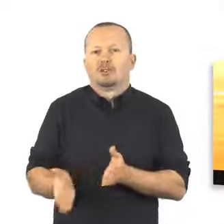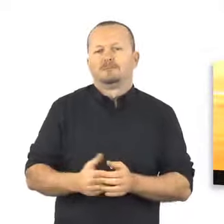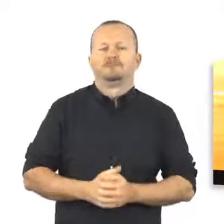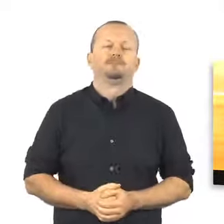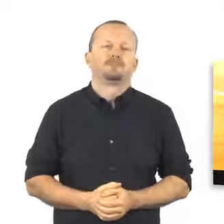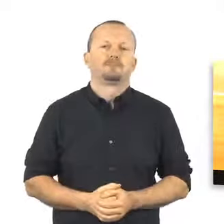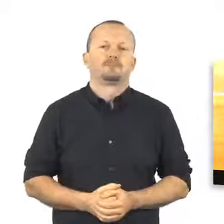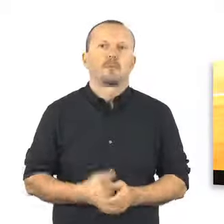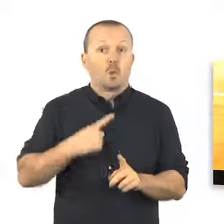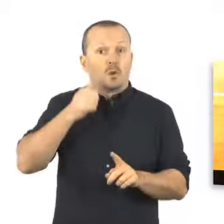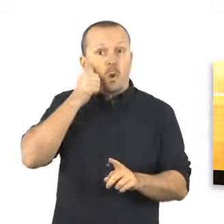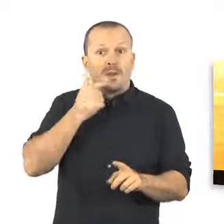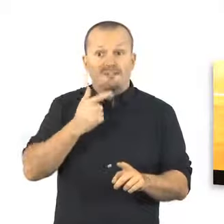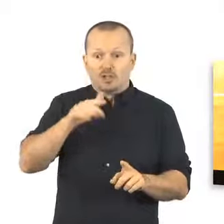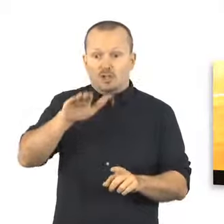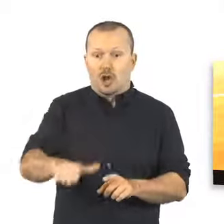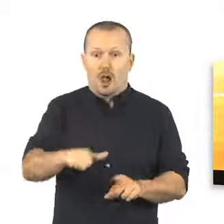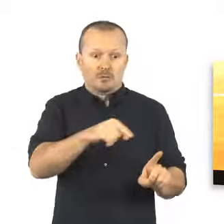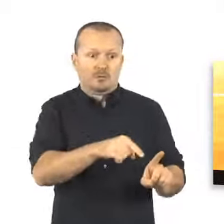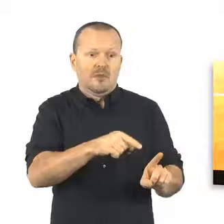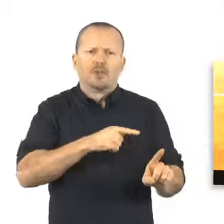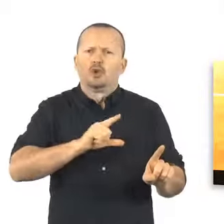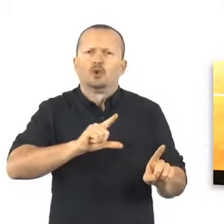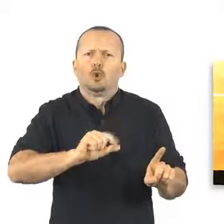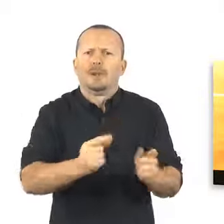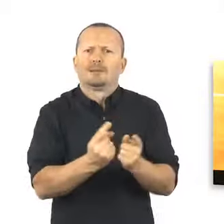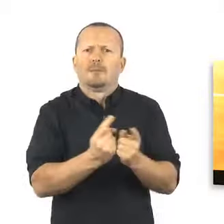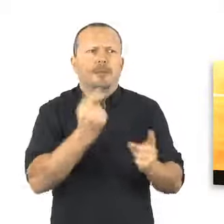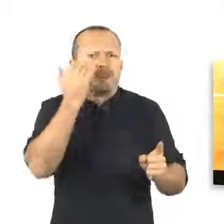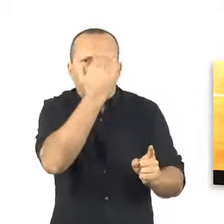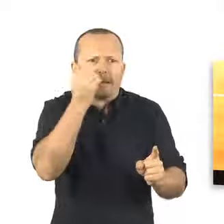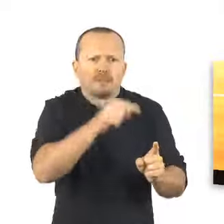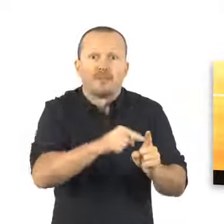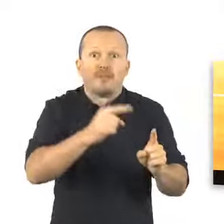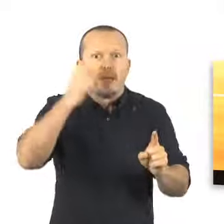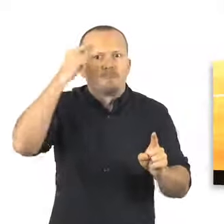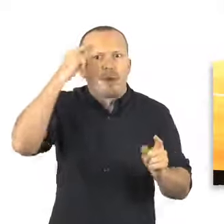What we know is that if a child is thinking or doing something, then their brain power,